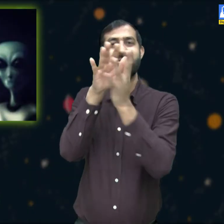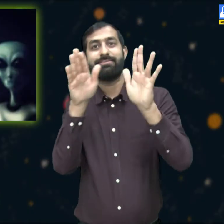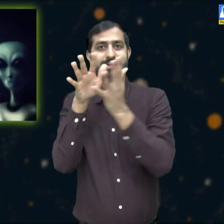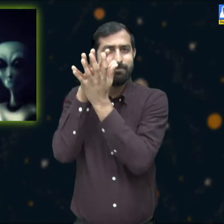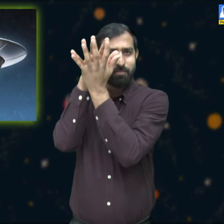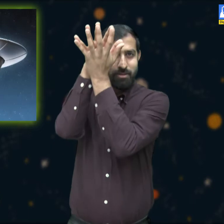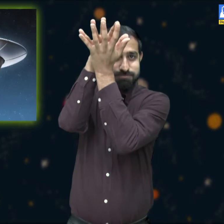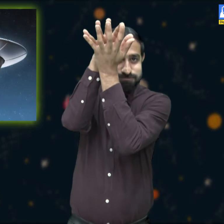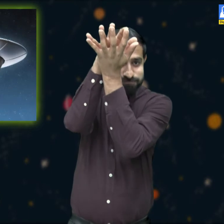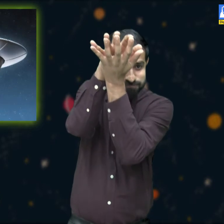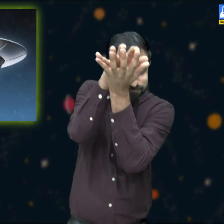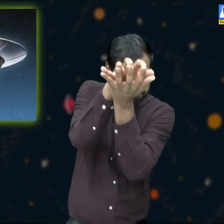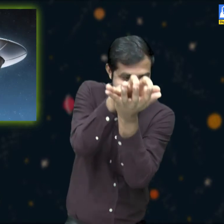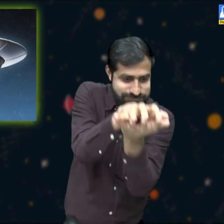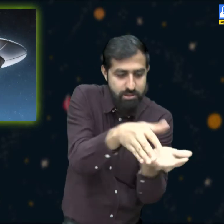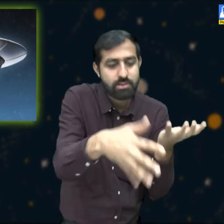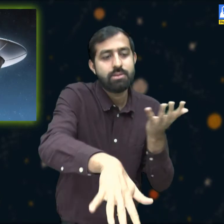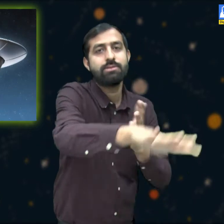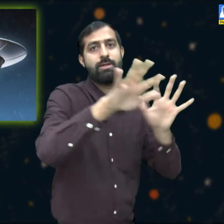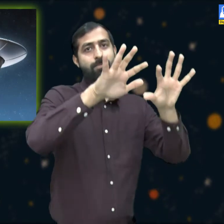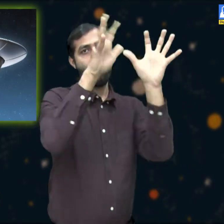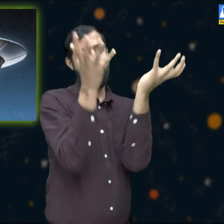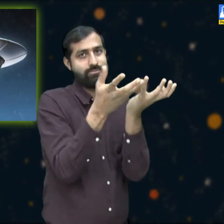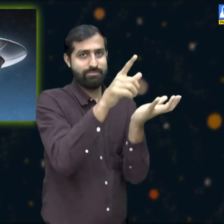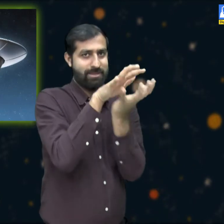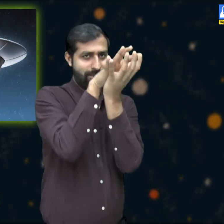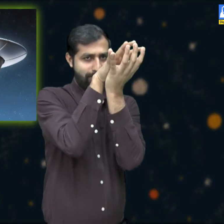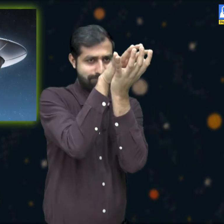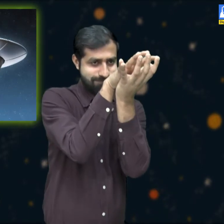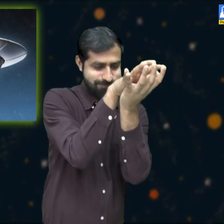Soon their spaceships landed on Earth.